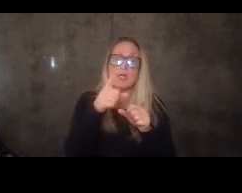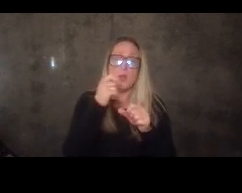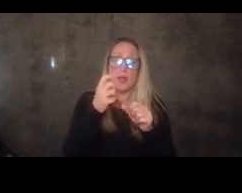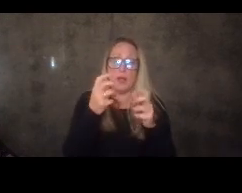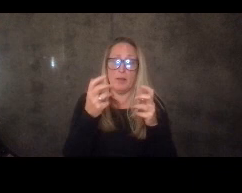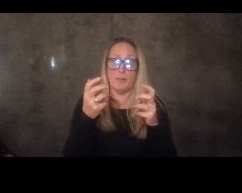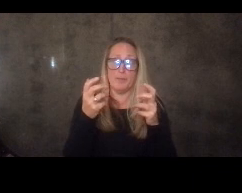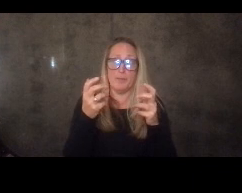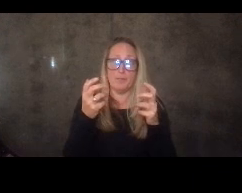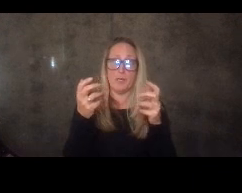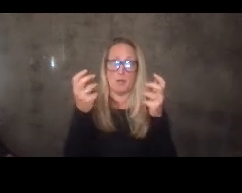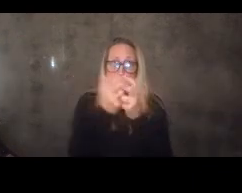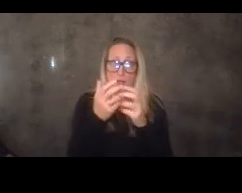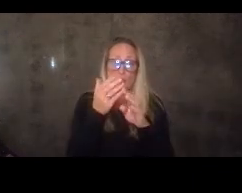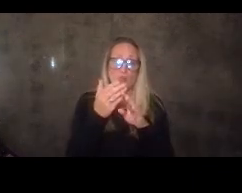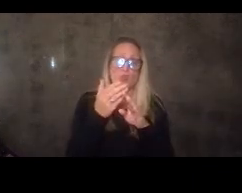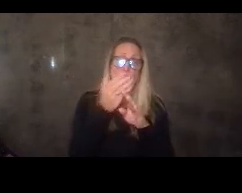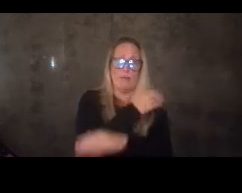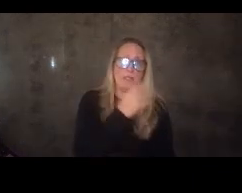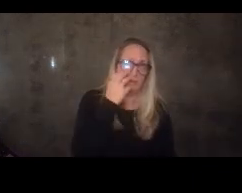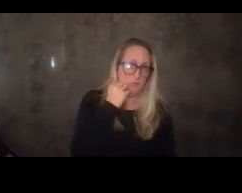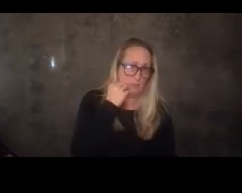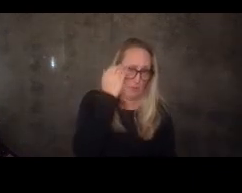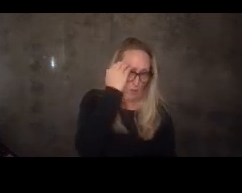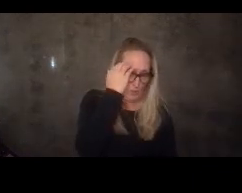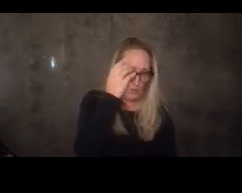Your previous knowledge here, if you have your Windows Key H on